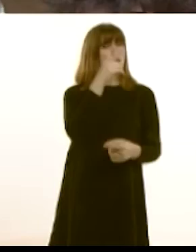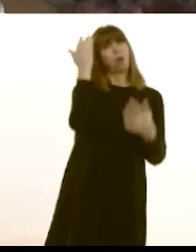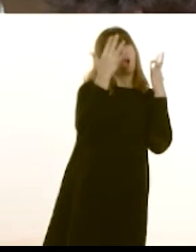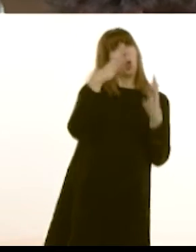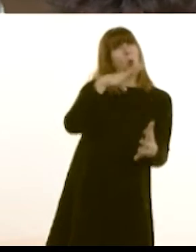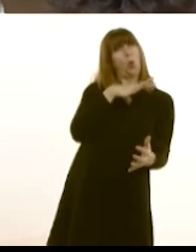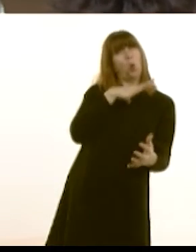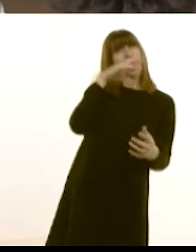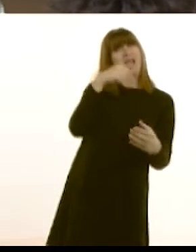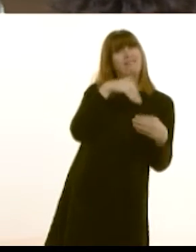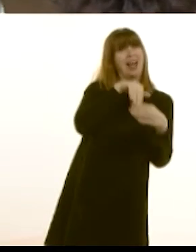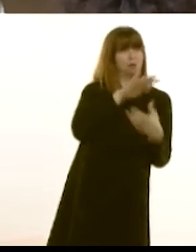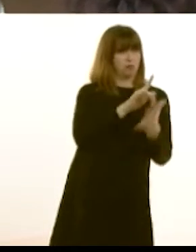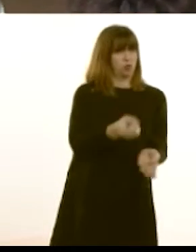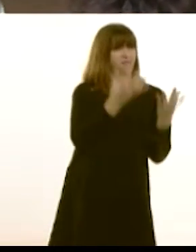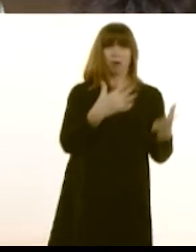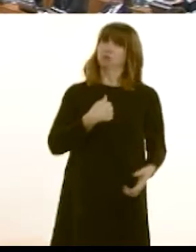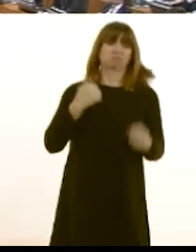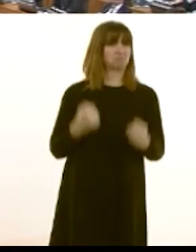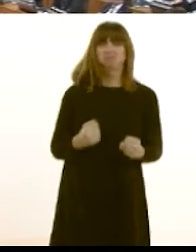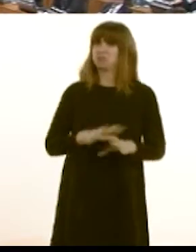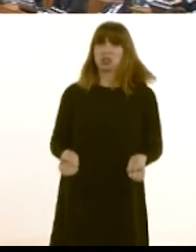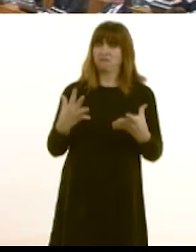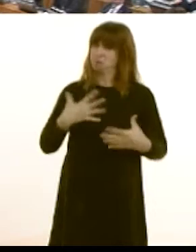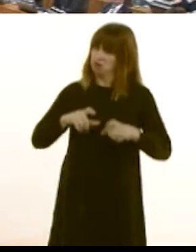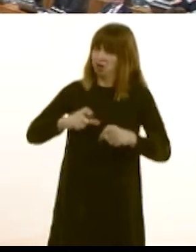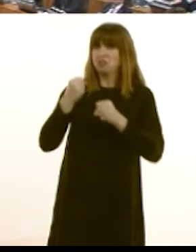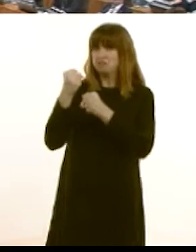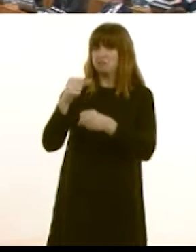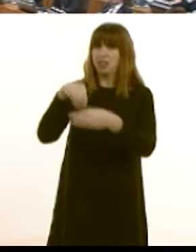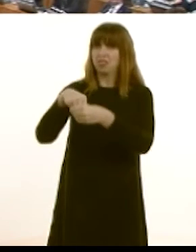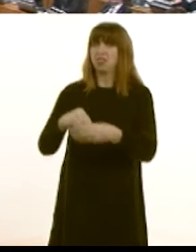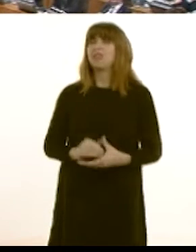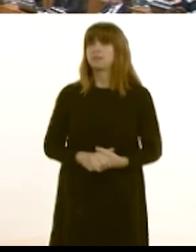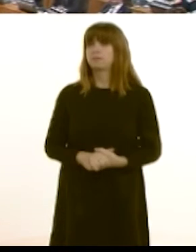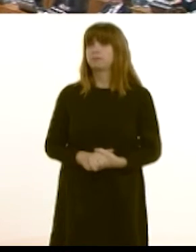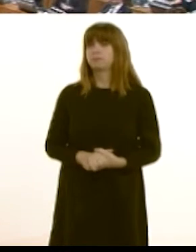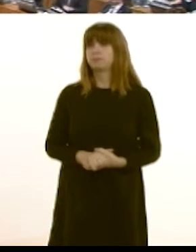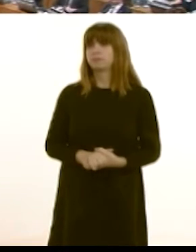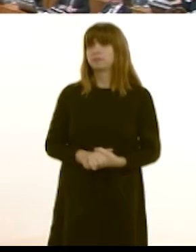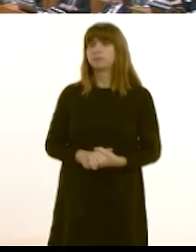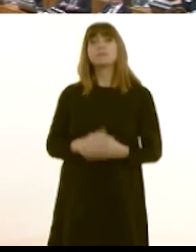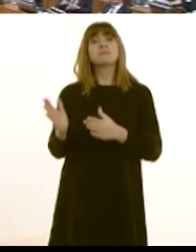Y Llywydd / The Presiding Officer: We now move to the leader of the opposition, Andrew R.T. Davies. Andrew R.T.